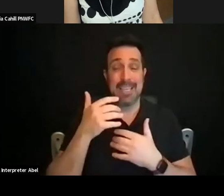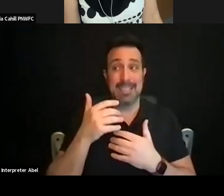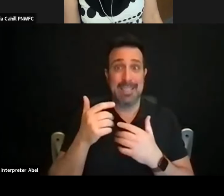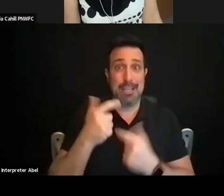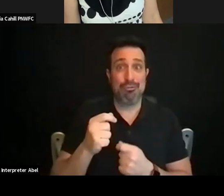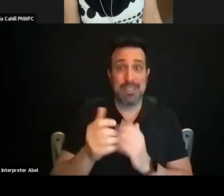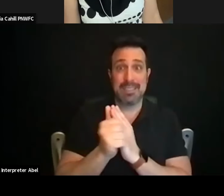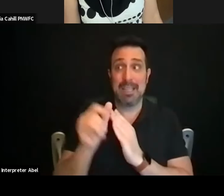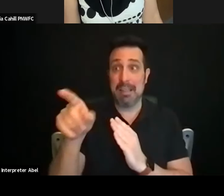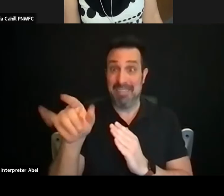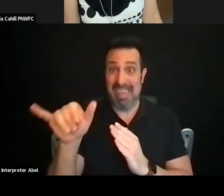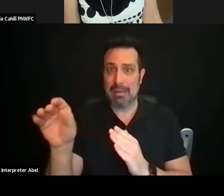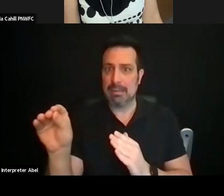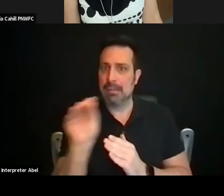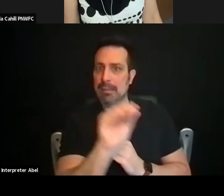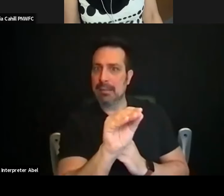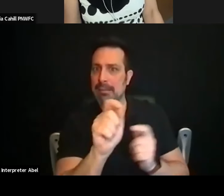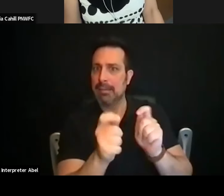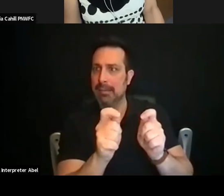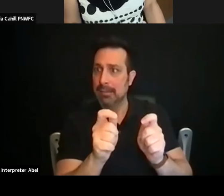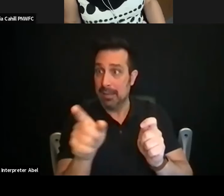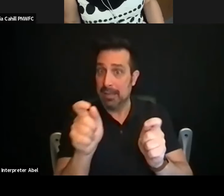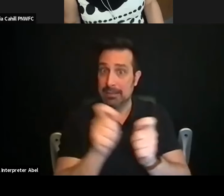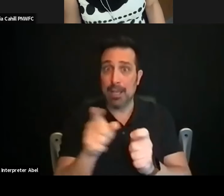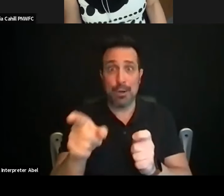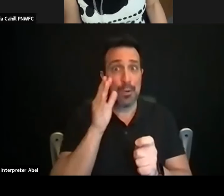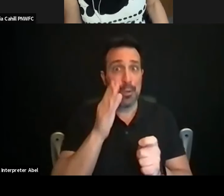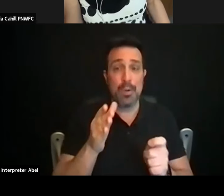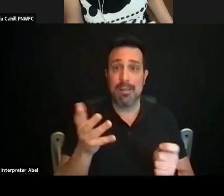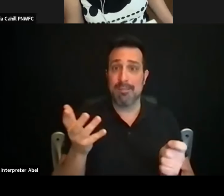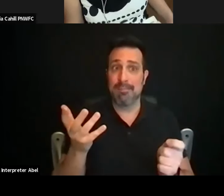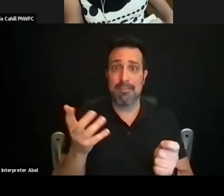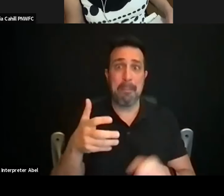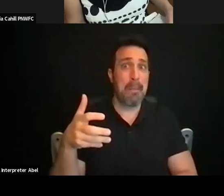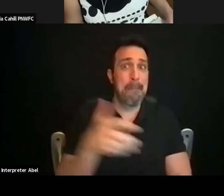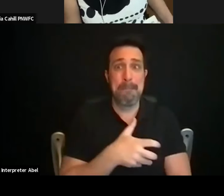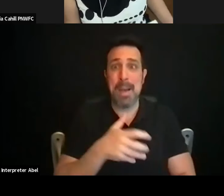something that if I know a way it can be used to further the movement, that's a really